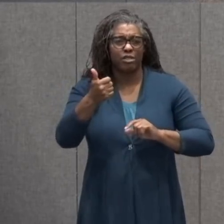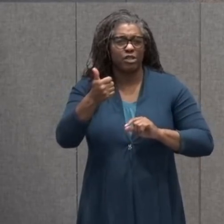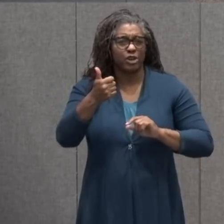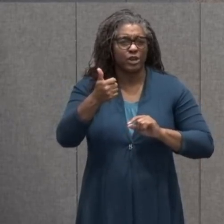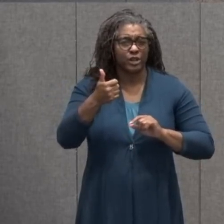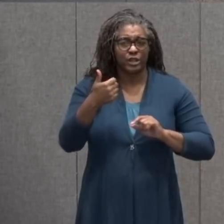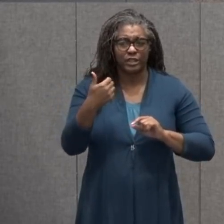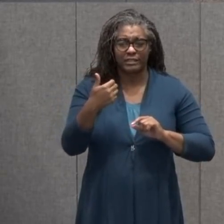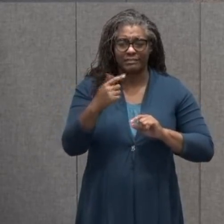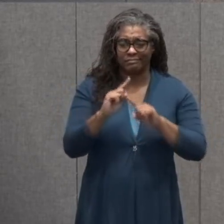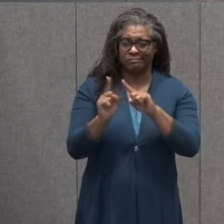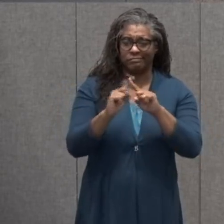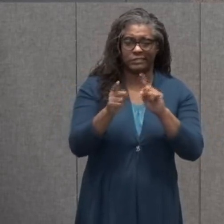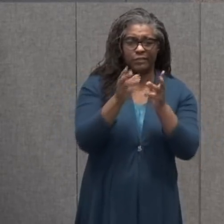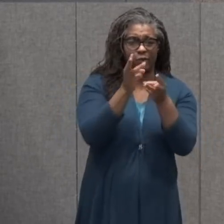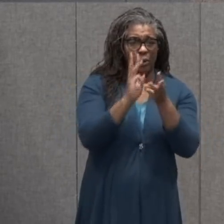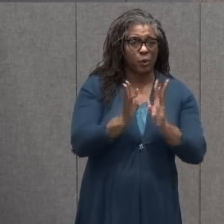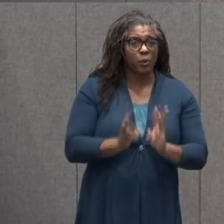when they were in the thunderstorm.